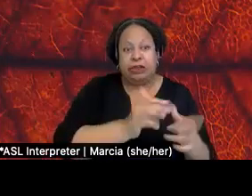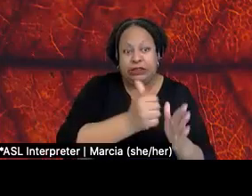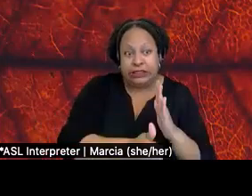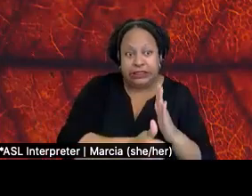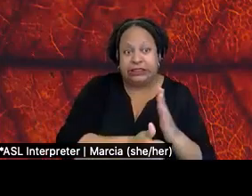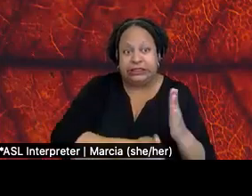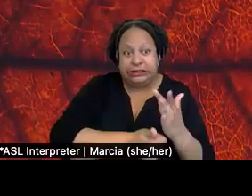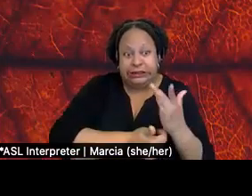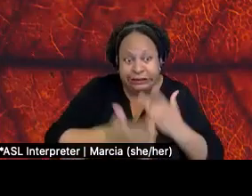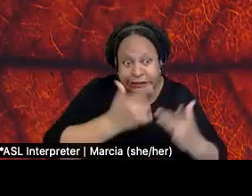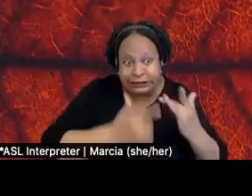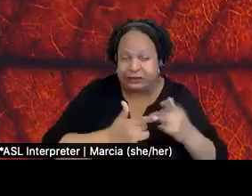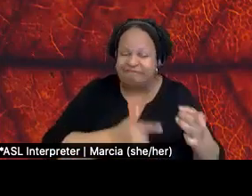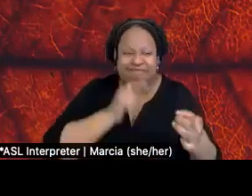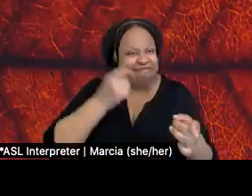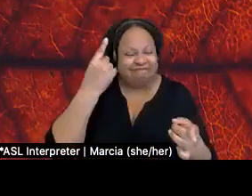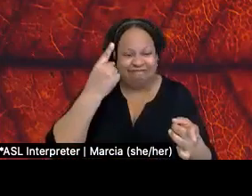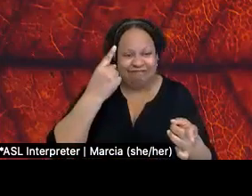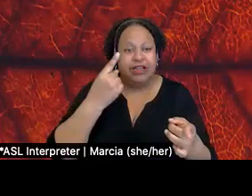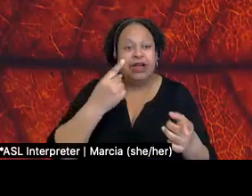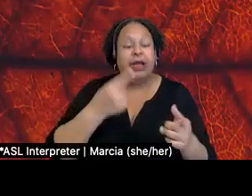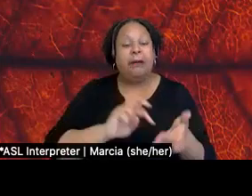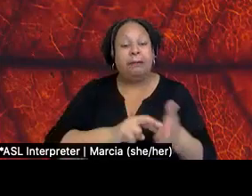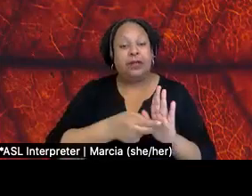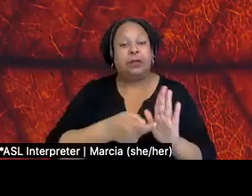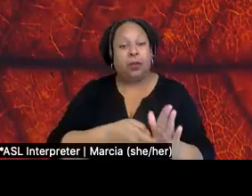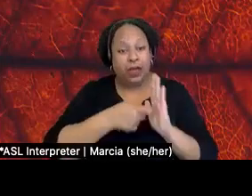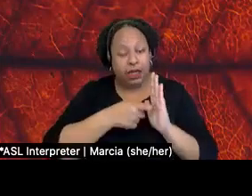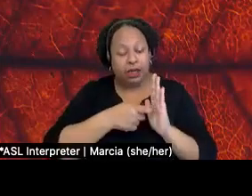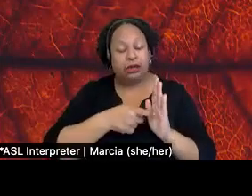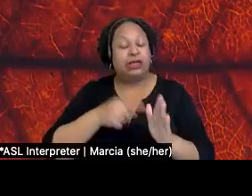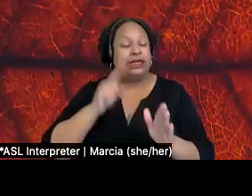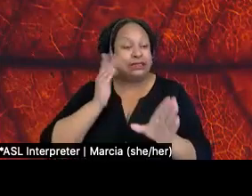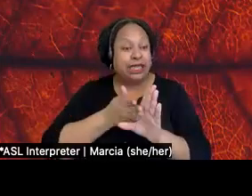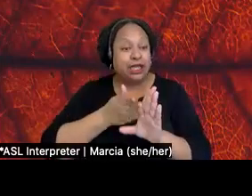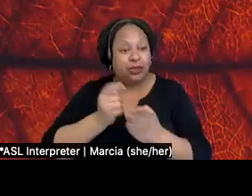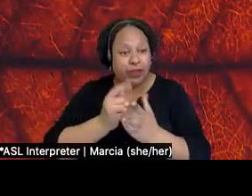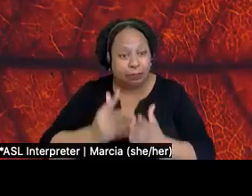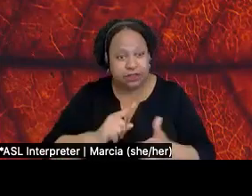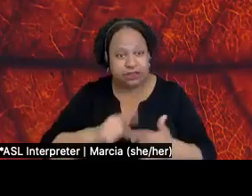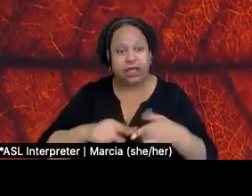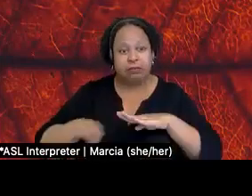So, we need to engage psychotherapist, behaviour therapist and speech language pathologists.